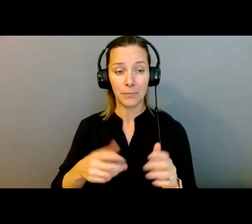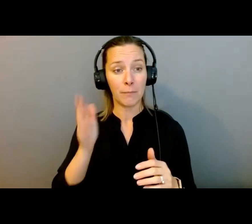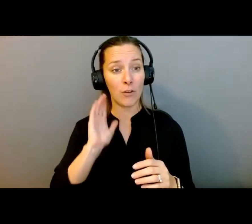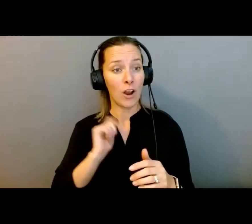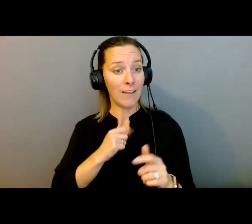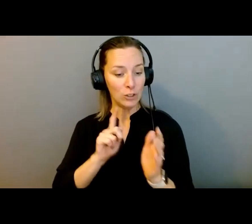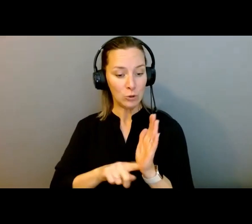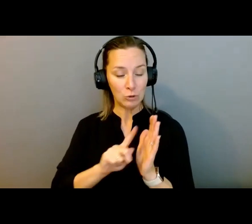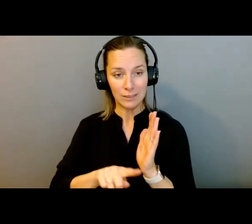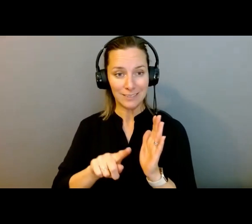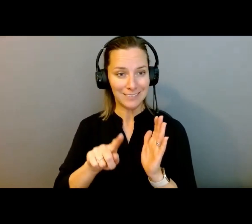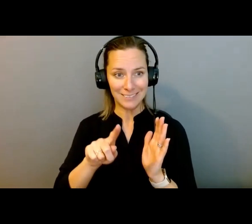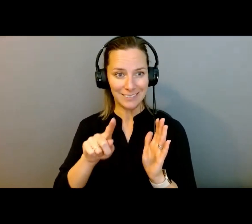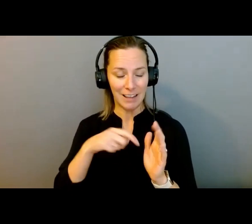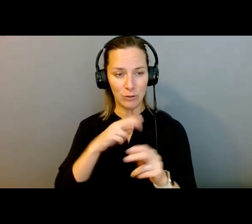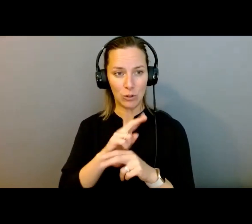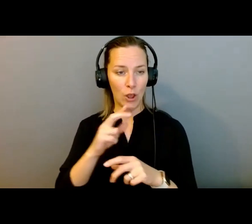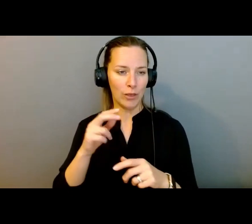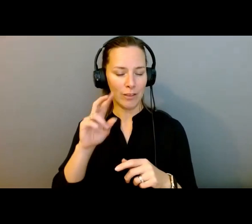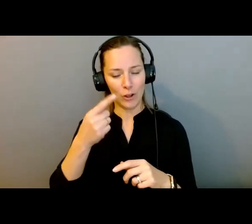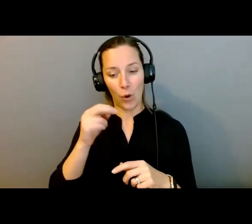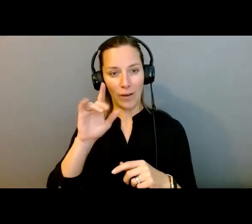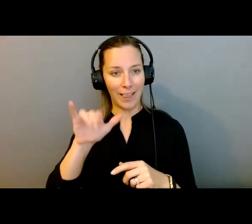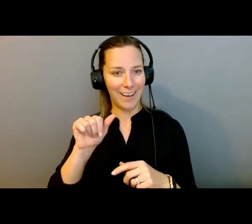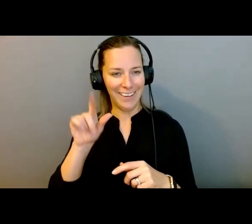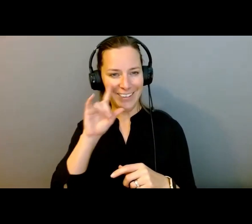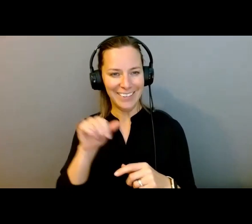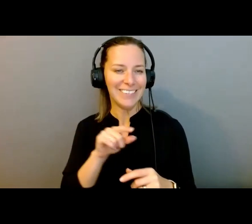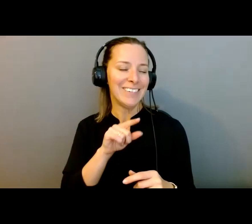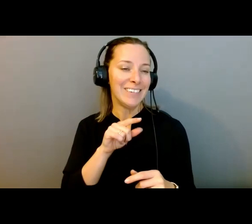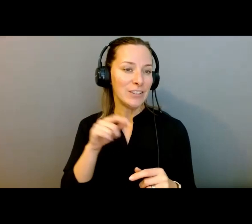fashion. I once attended a conference that was all about creating a certain type of very